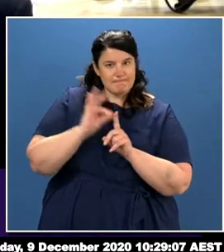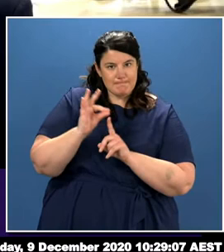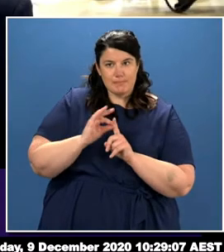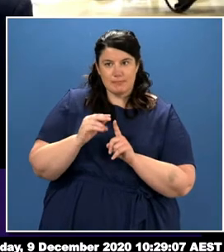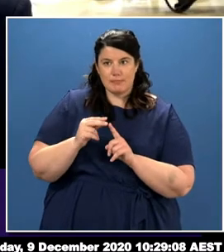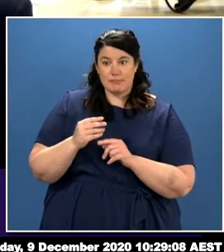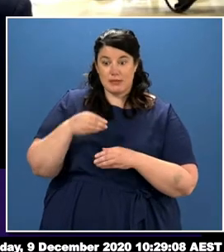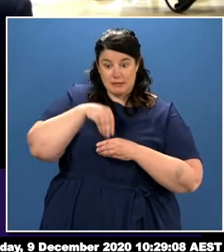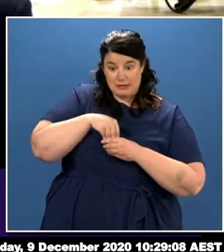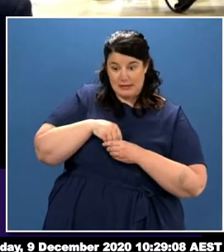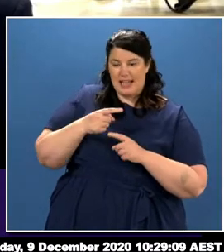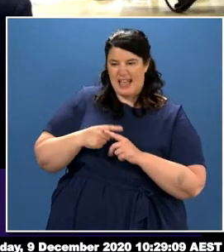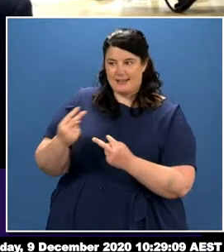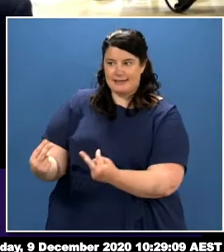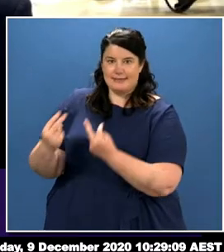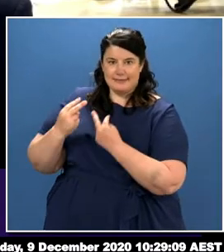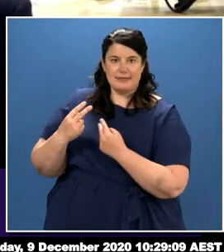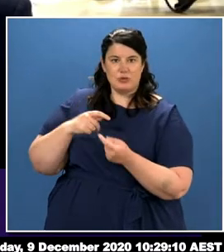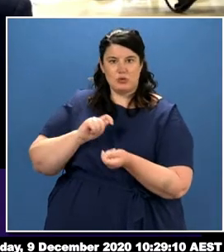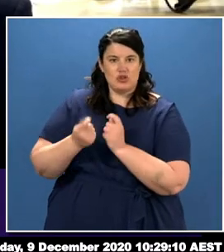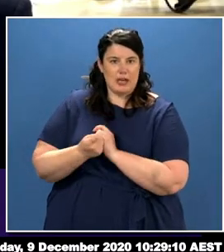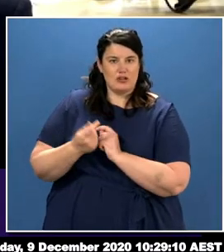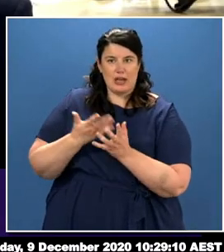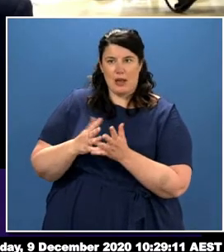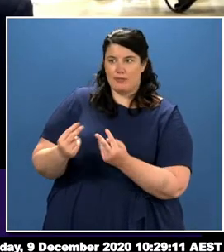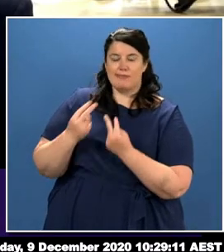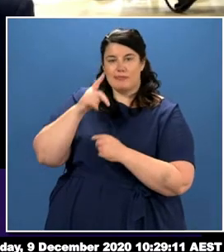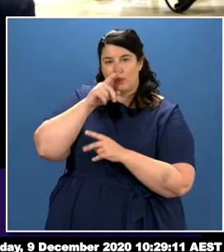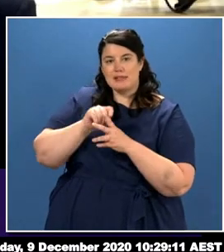internally and from a general social perspective, so that people with